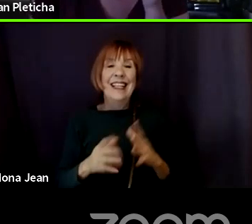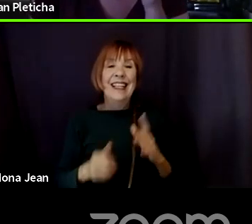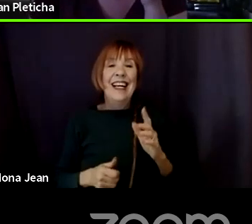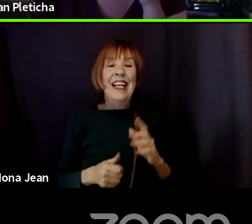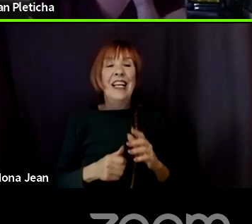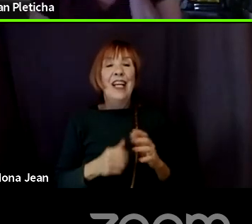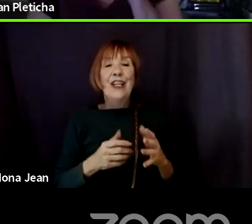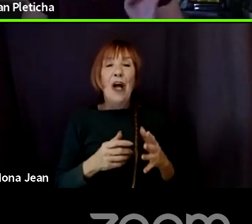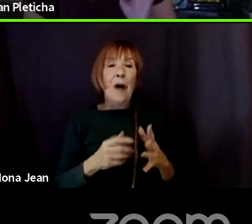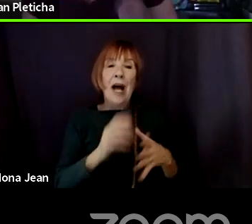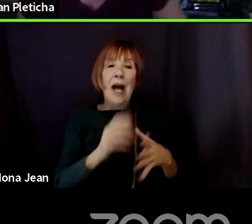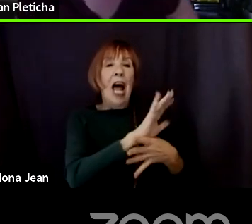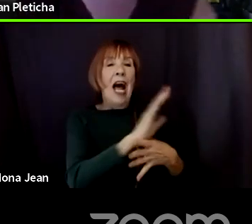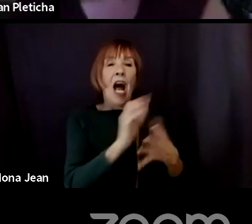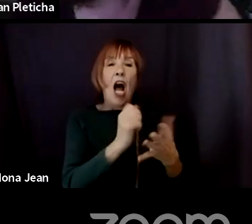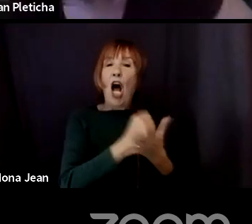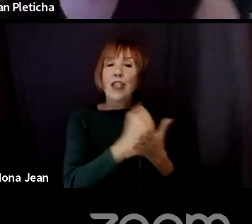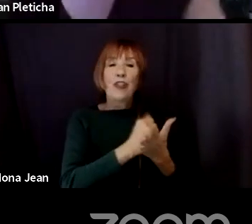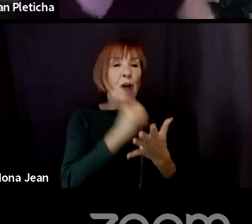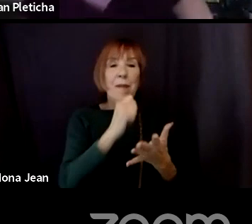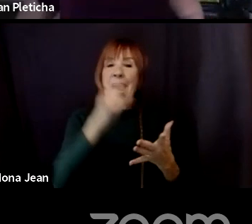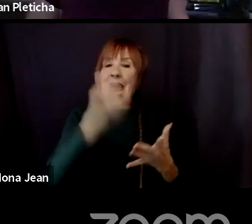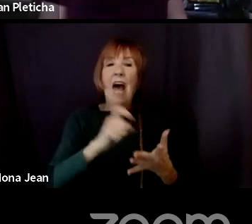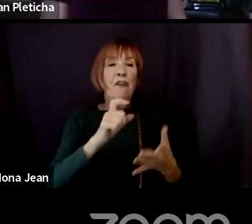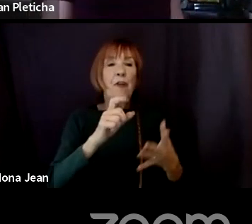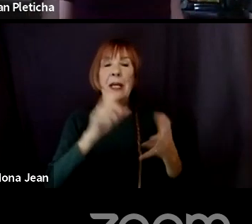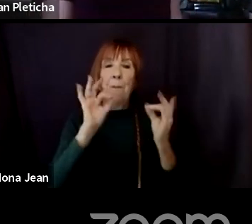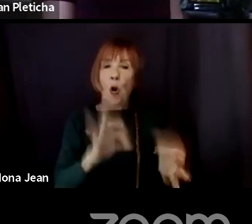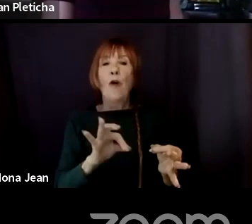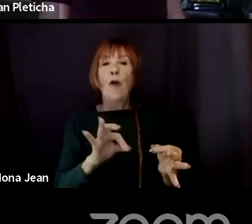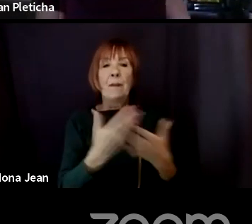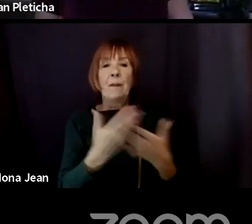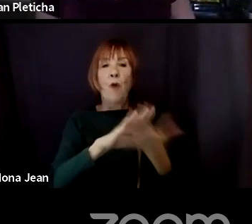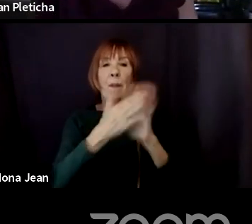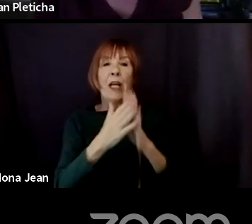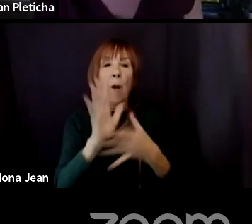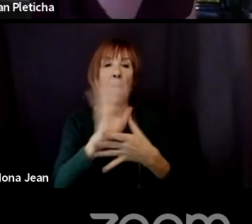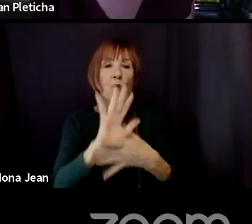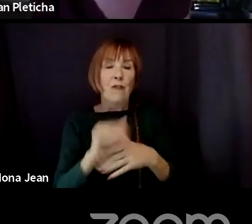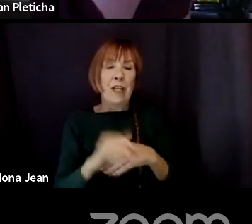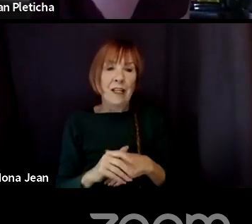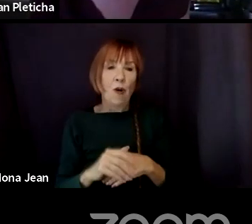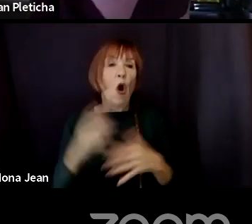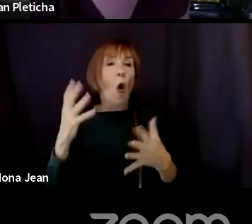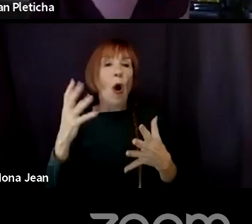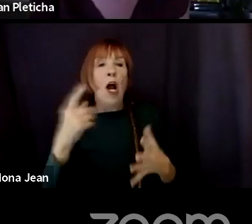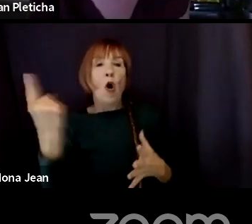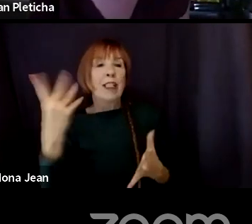Yeah. Until they get made. Now, that's the difference between people